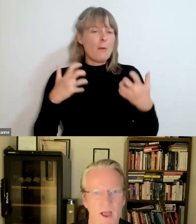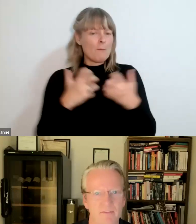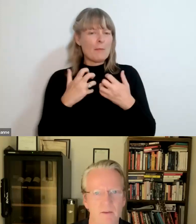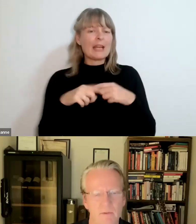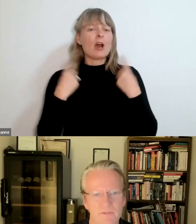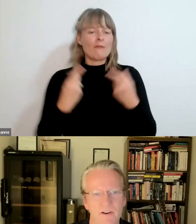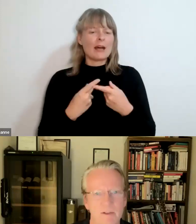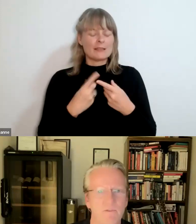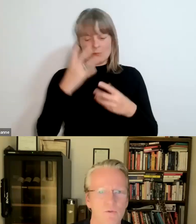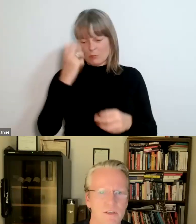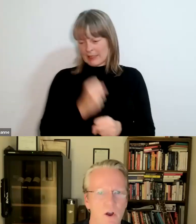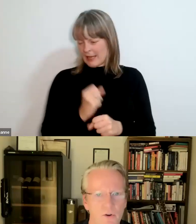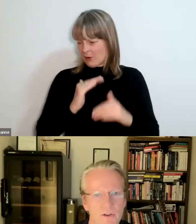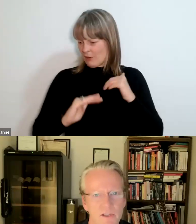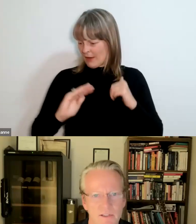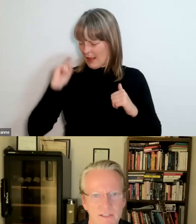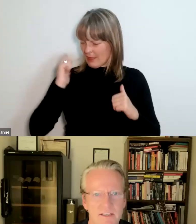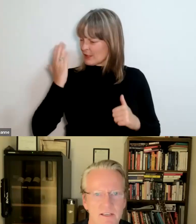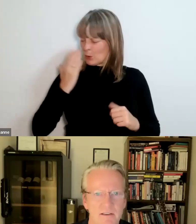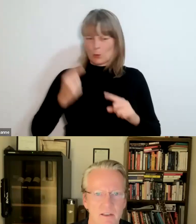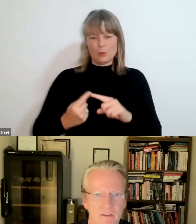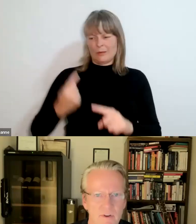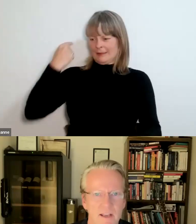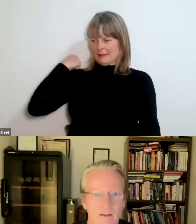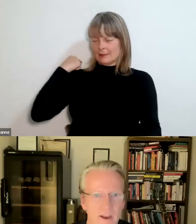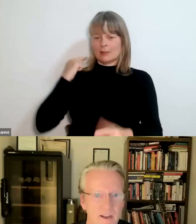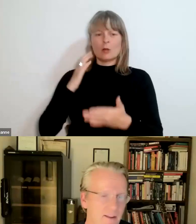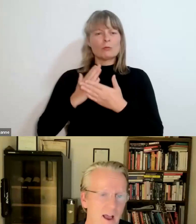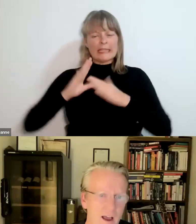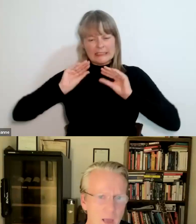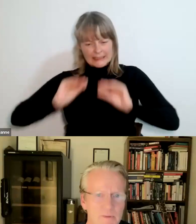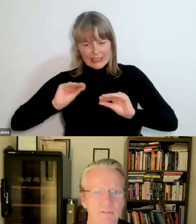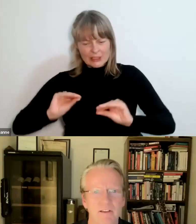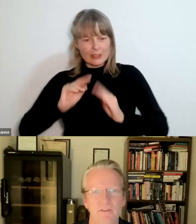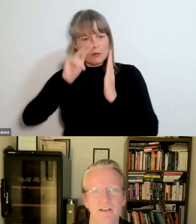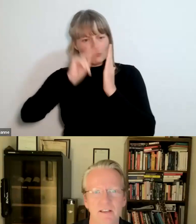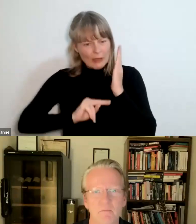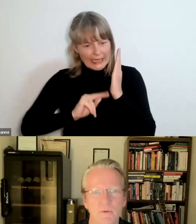every day with a much more complex situation, and diversity, and many of us we believe that